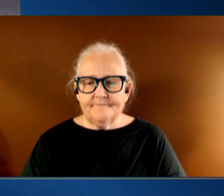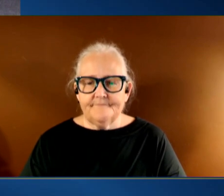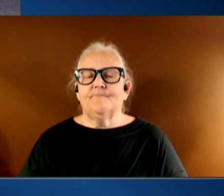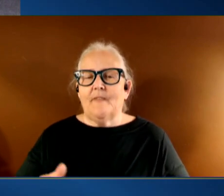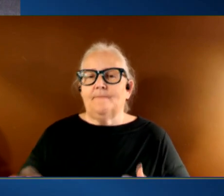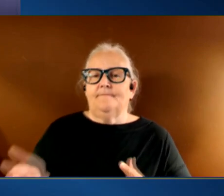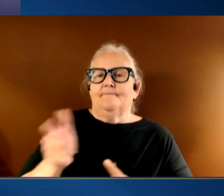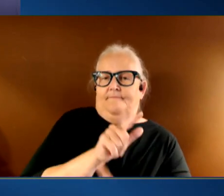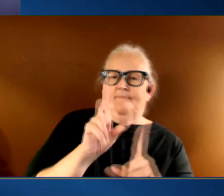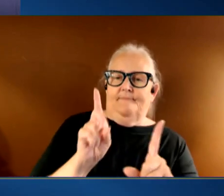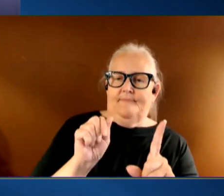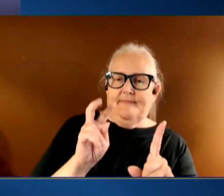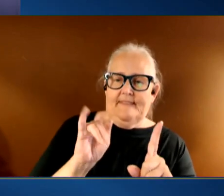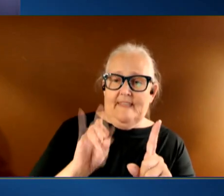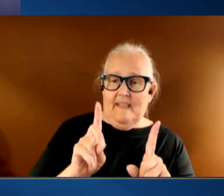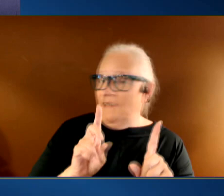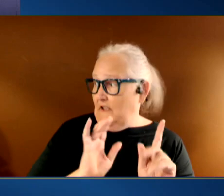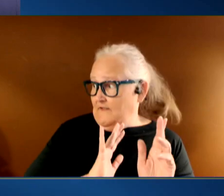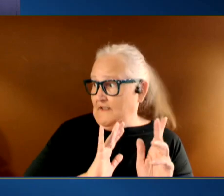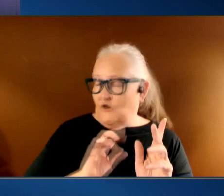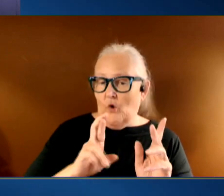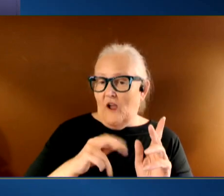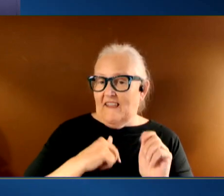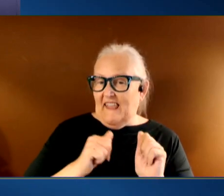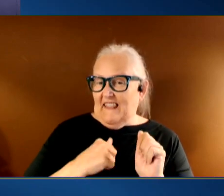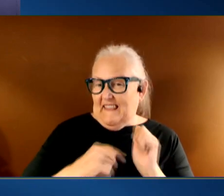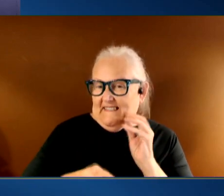we done? Or can I sneak in one more question? Male Speaker: Eight minutes.